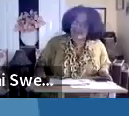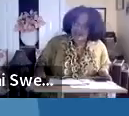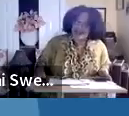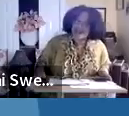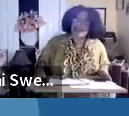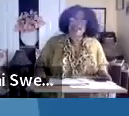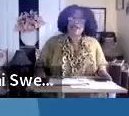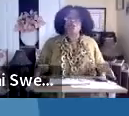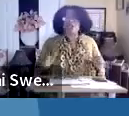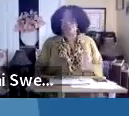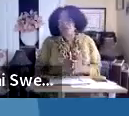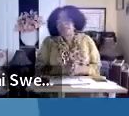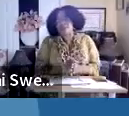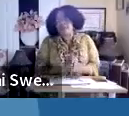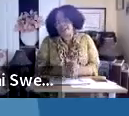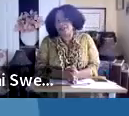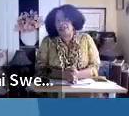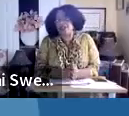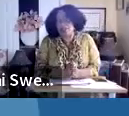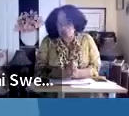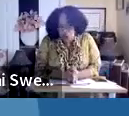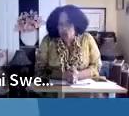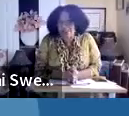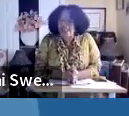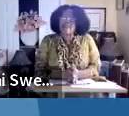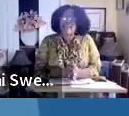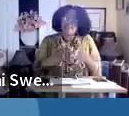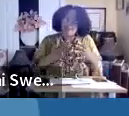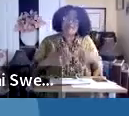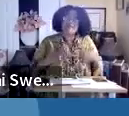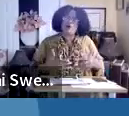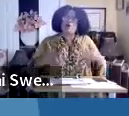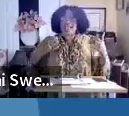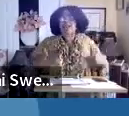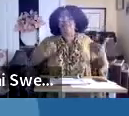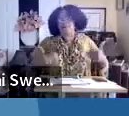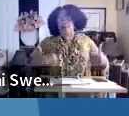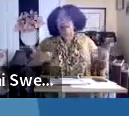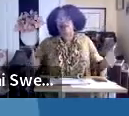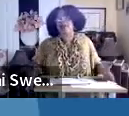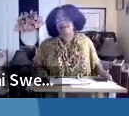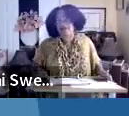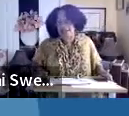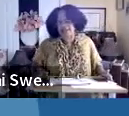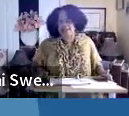important. The timing doesn't always work for everybody. Life happens on the Day of The event and also that it is